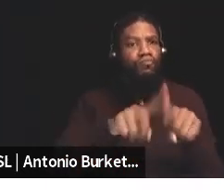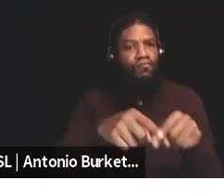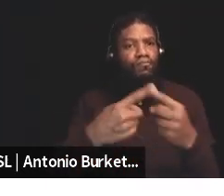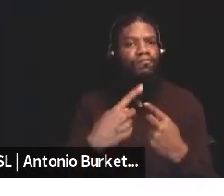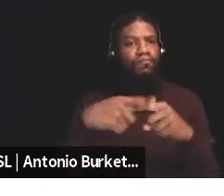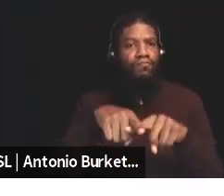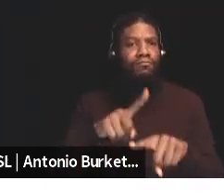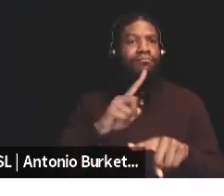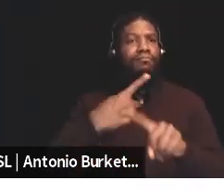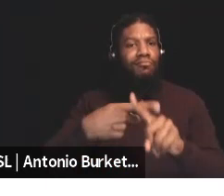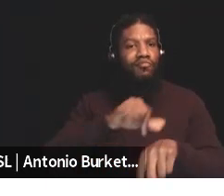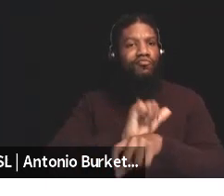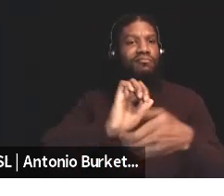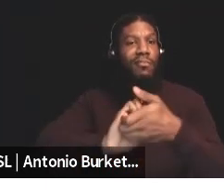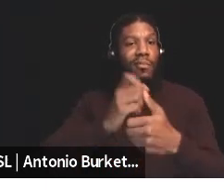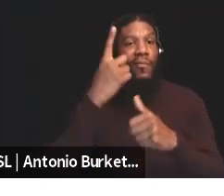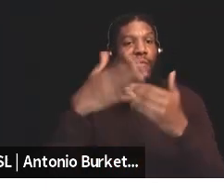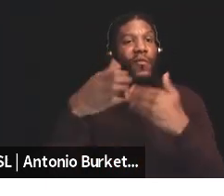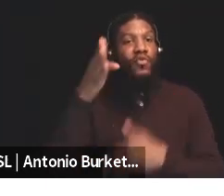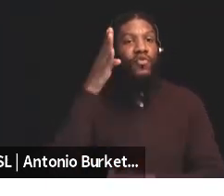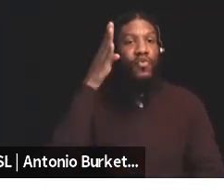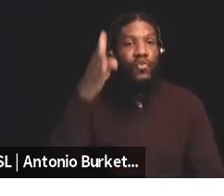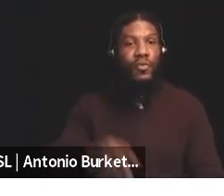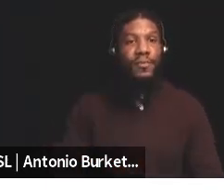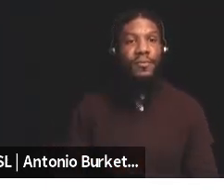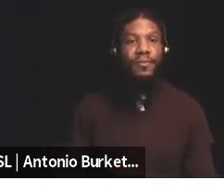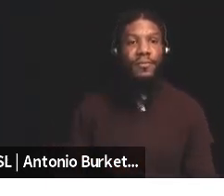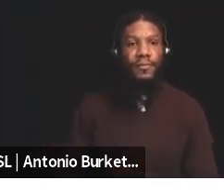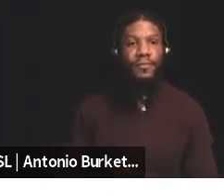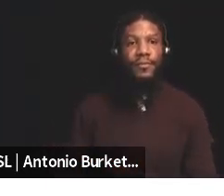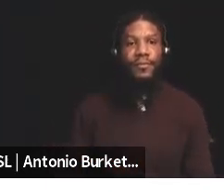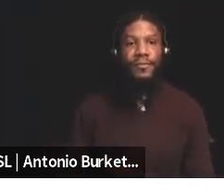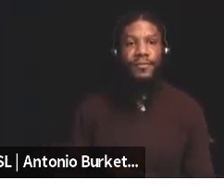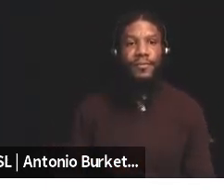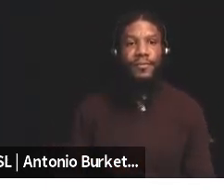together in the future. [Bri, Moderator]